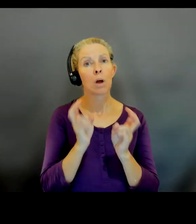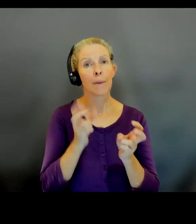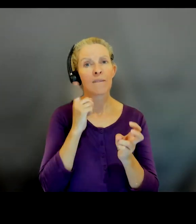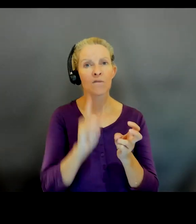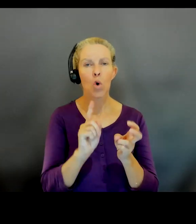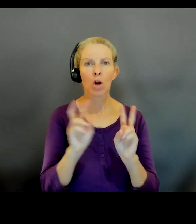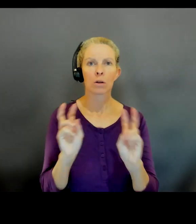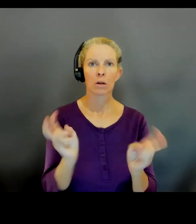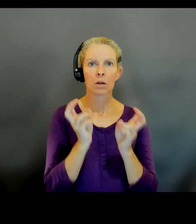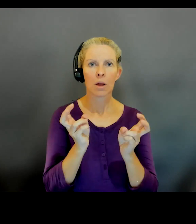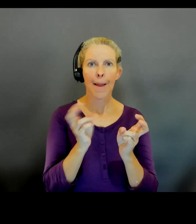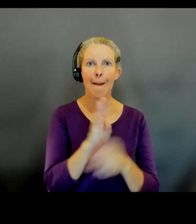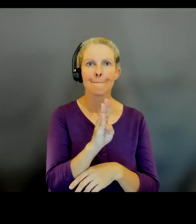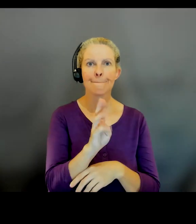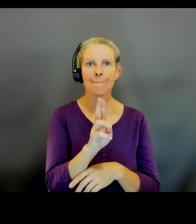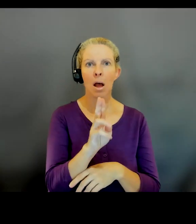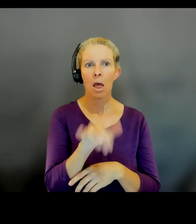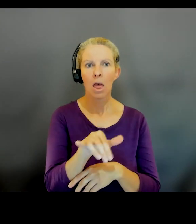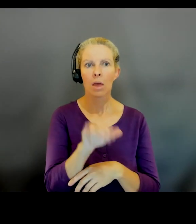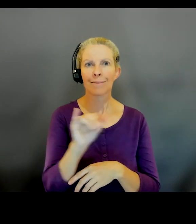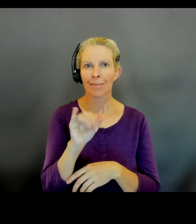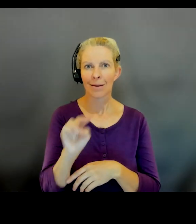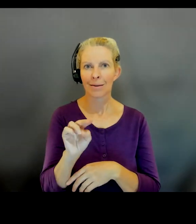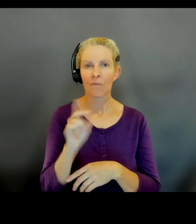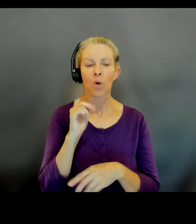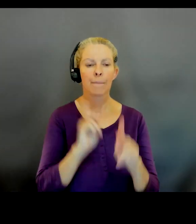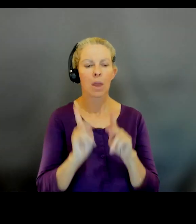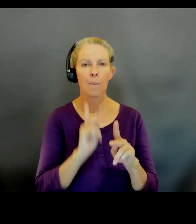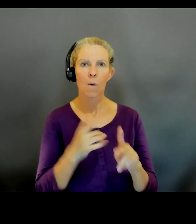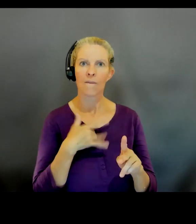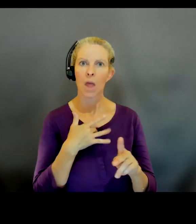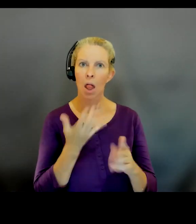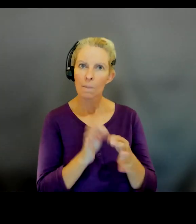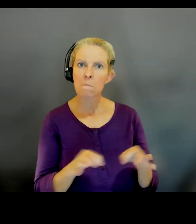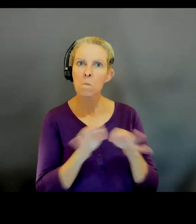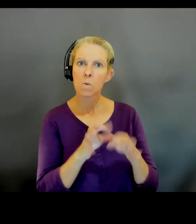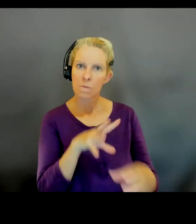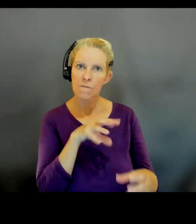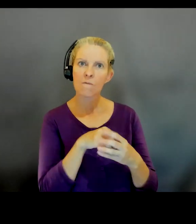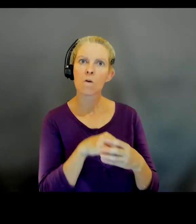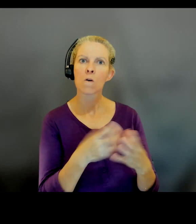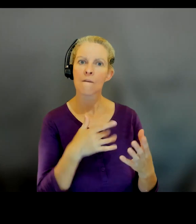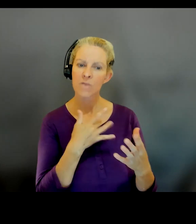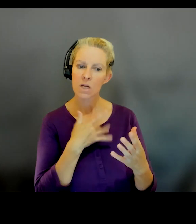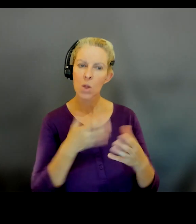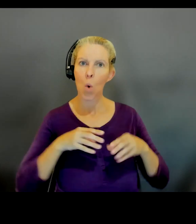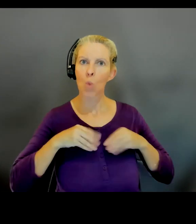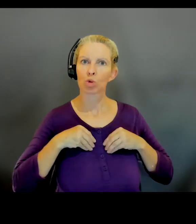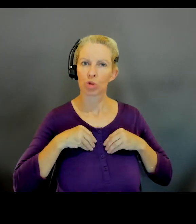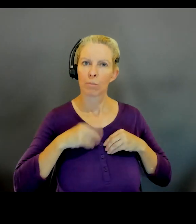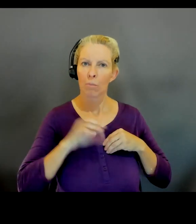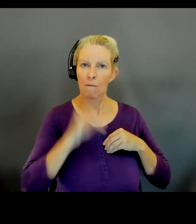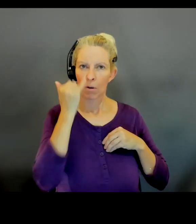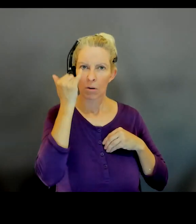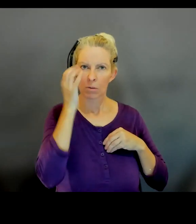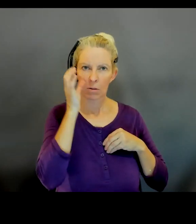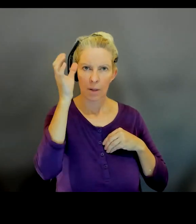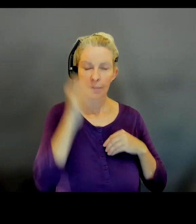I know that sometimes people know that they have to address the issues of accessibility and a good